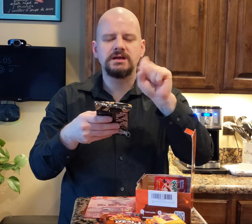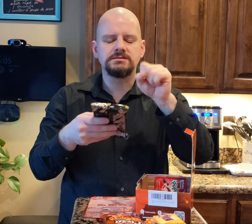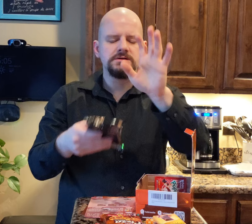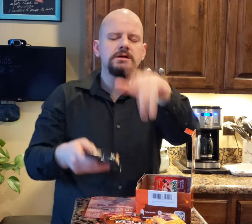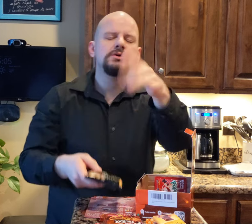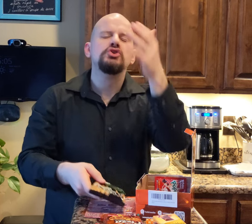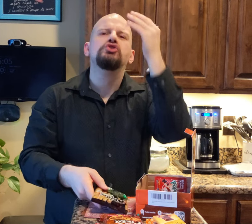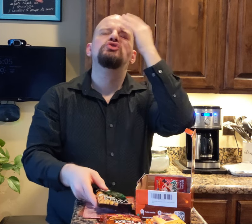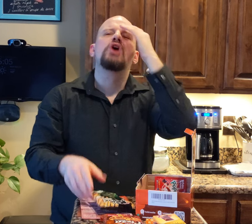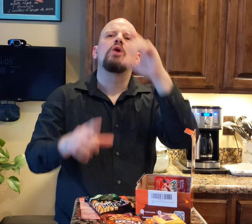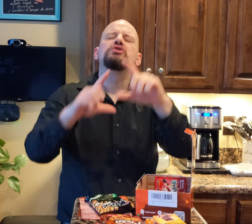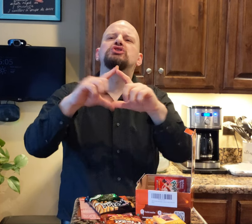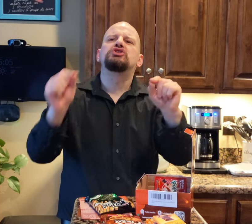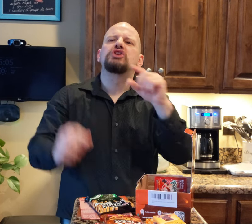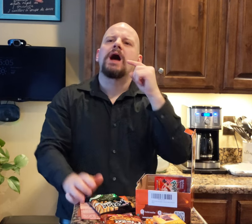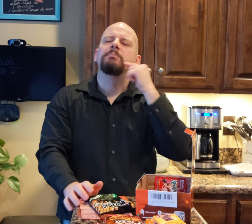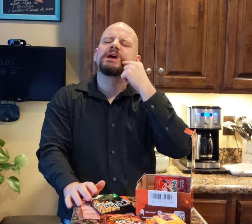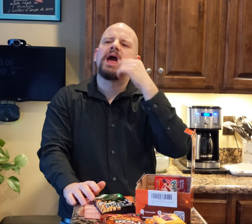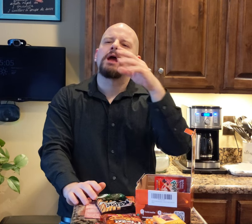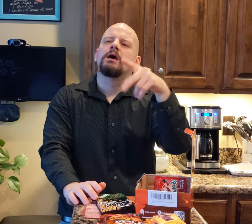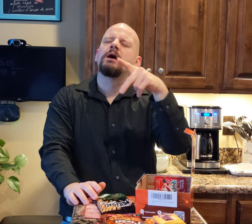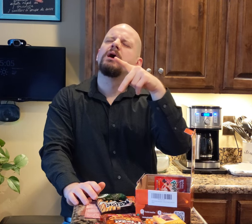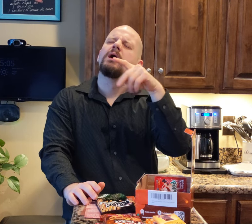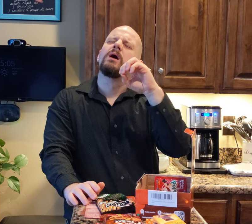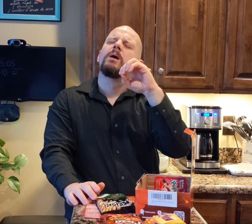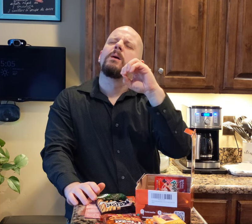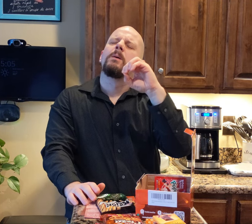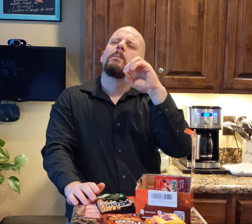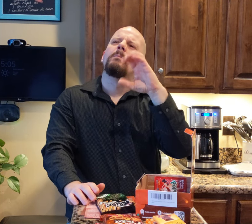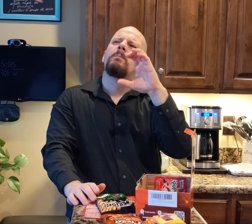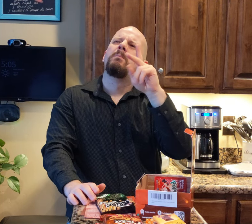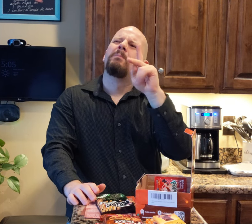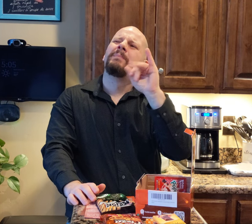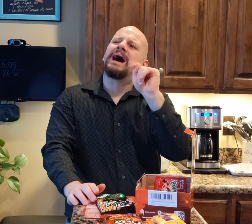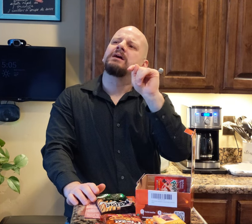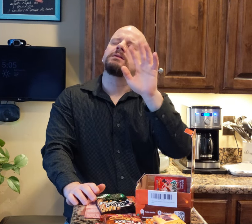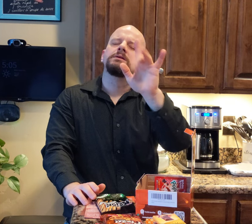You know the Japaense treat called, Pocky...